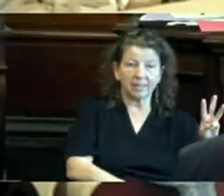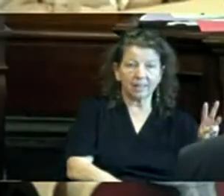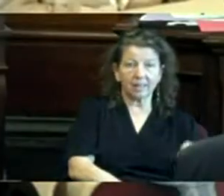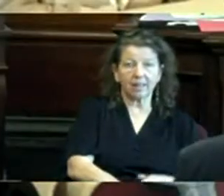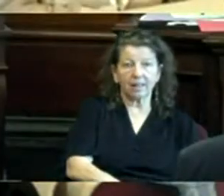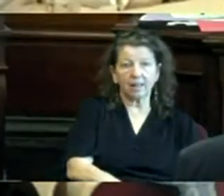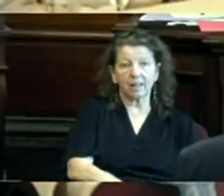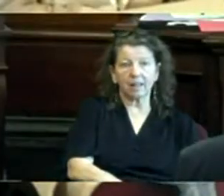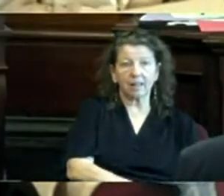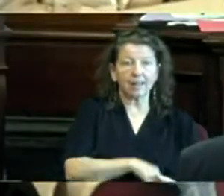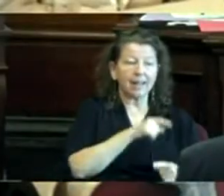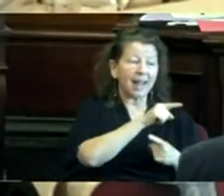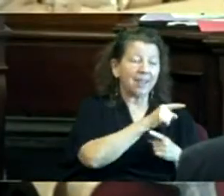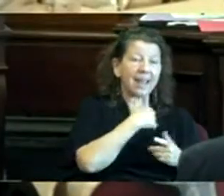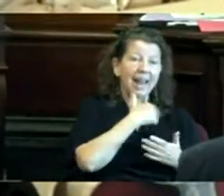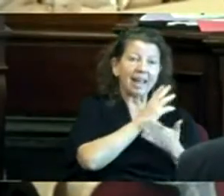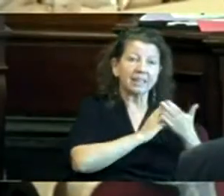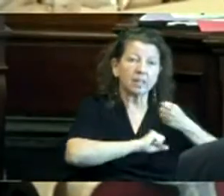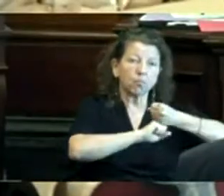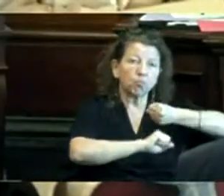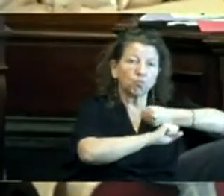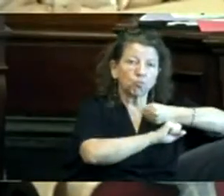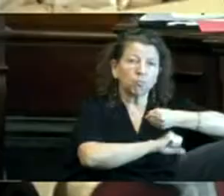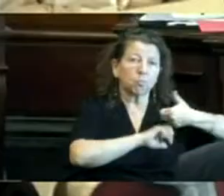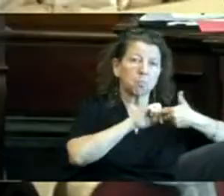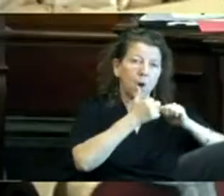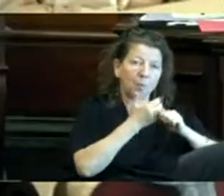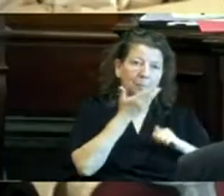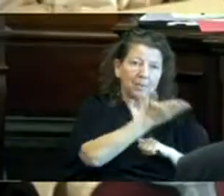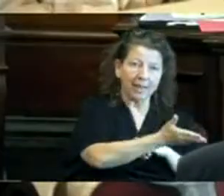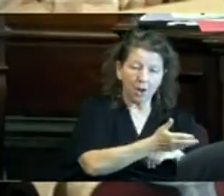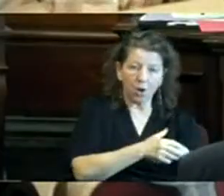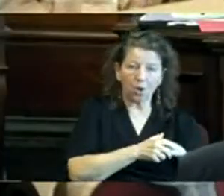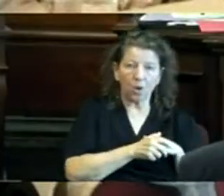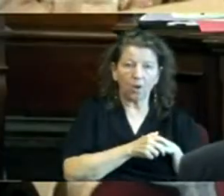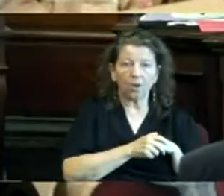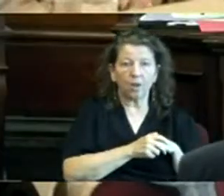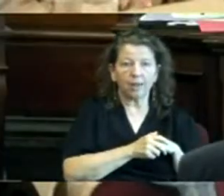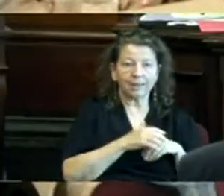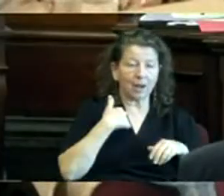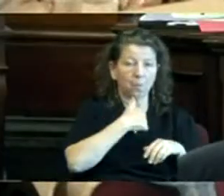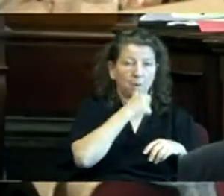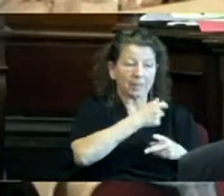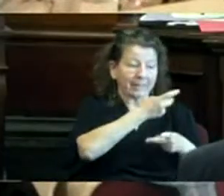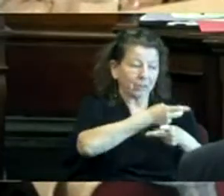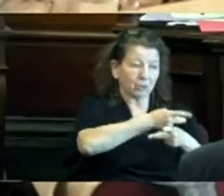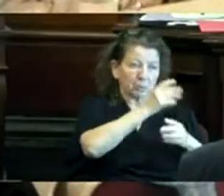the only high school. We're really on the West Side anymore.